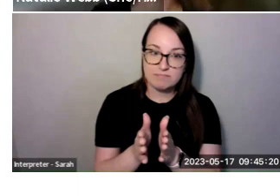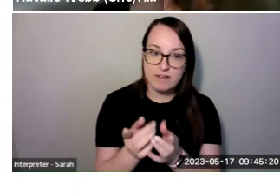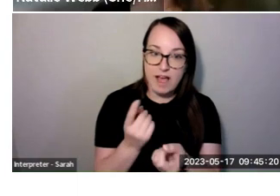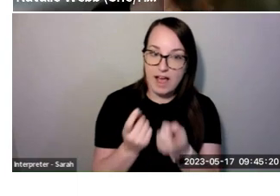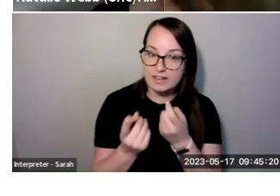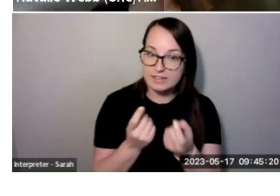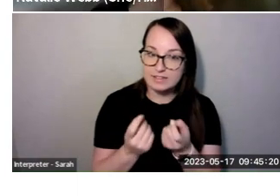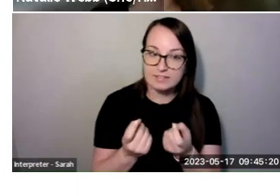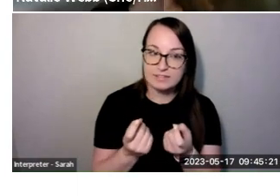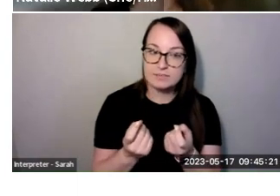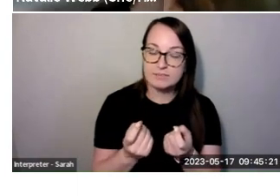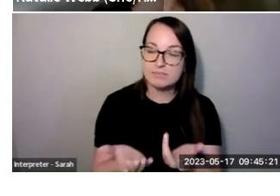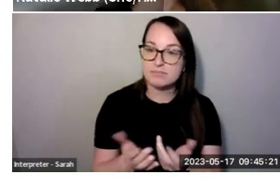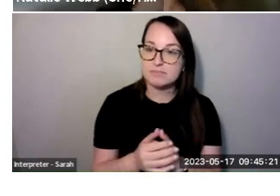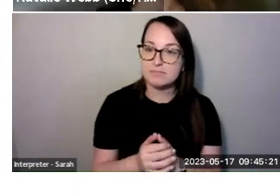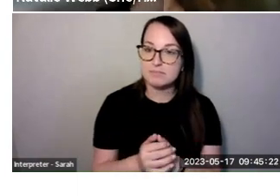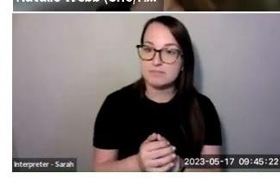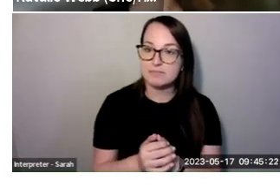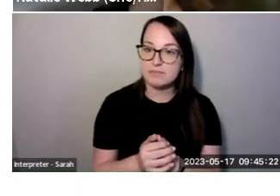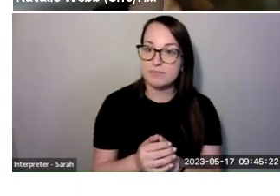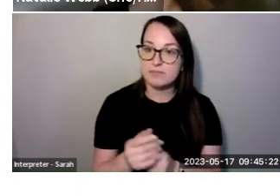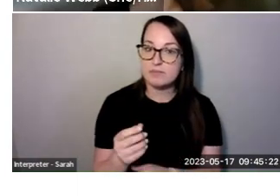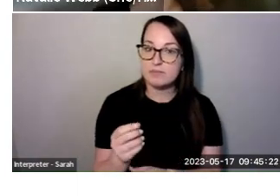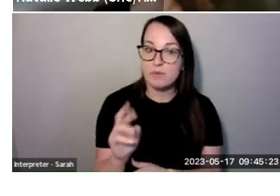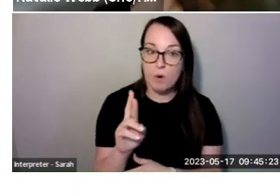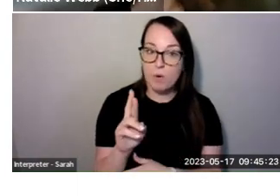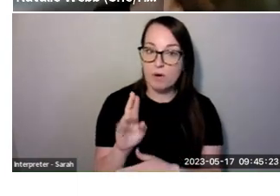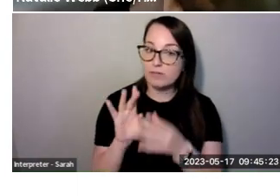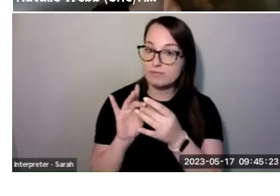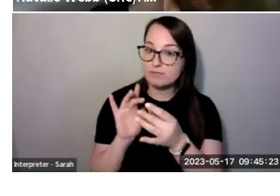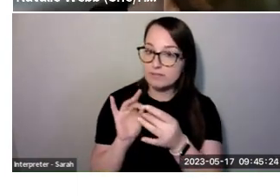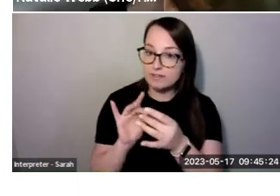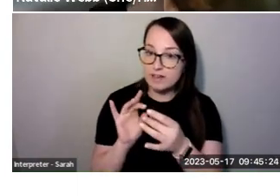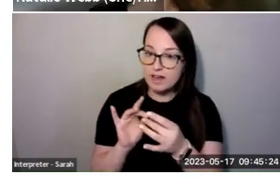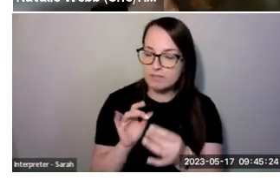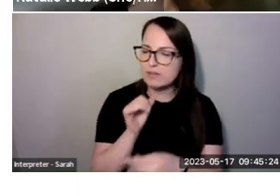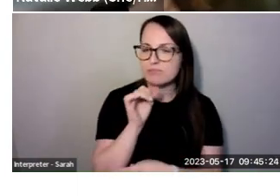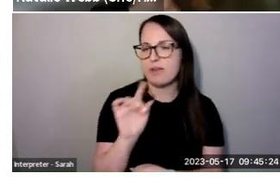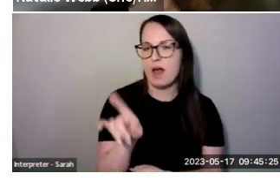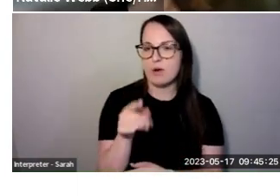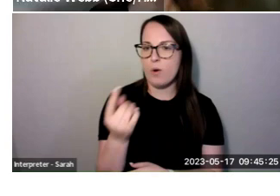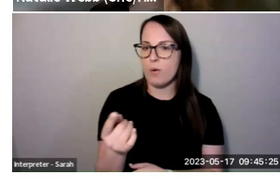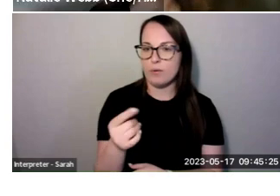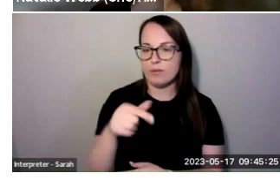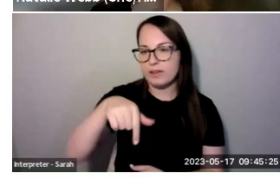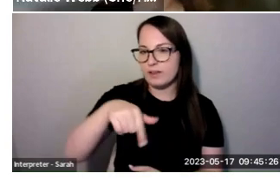raised hand. Please take this time to ask anything